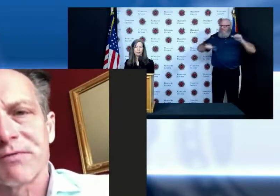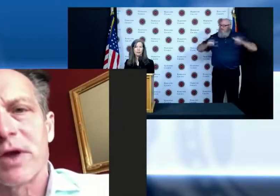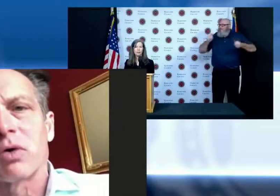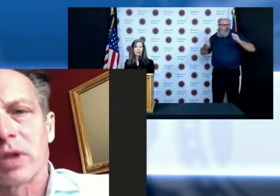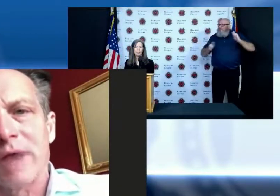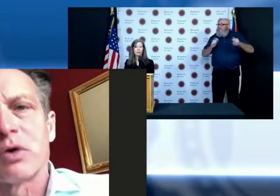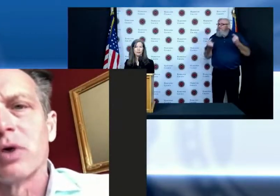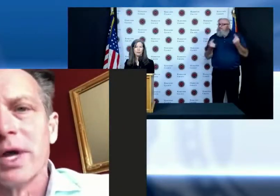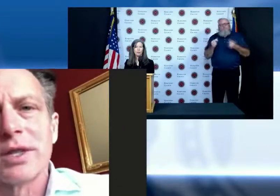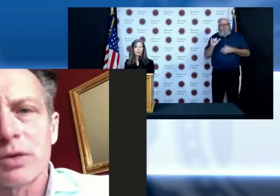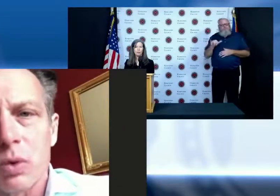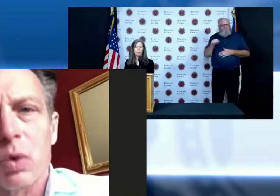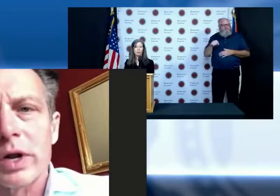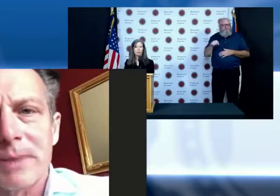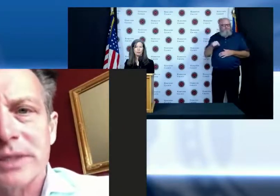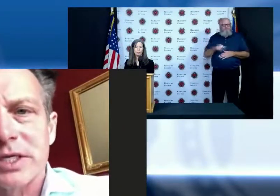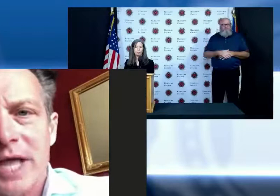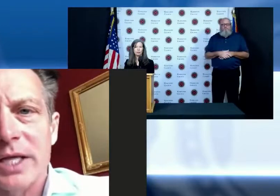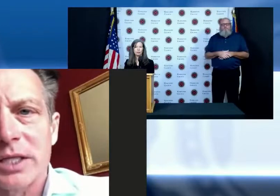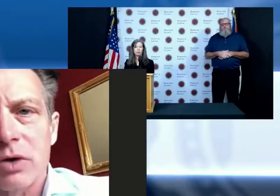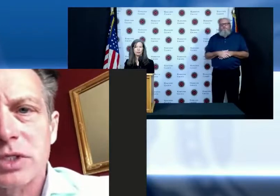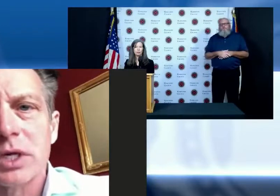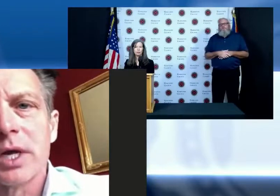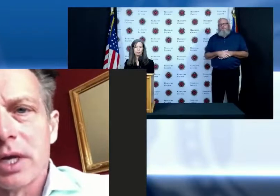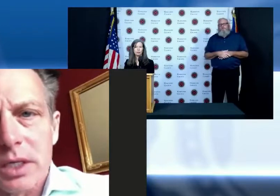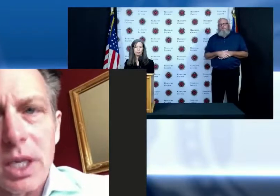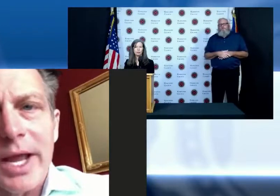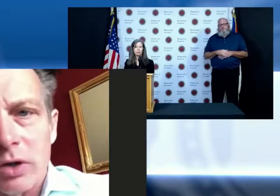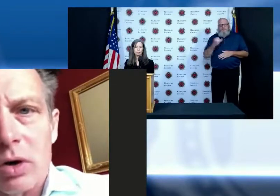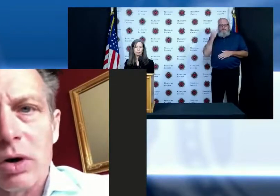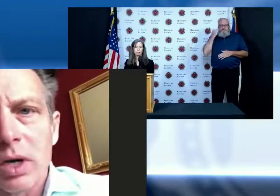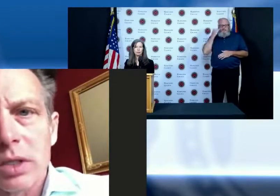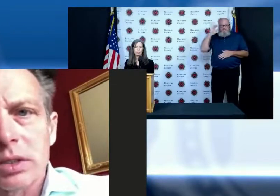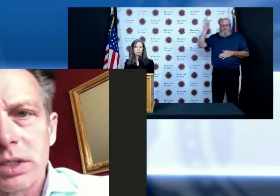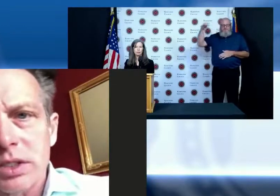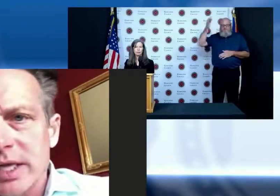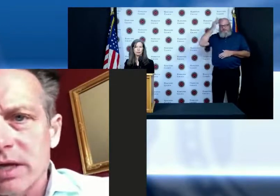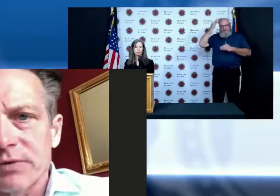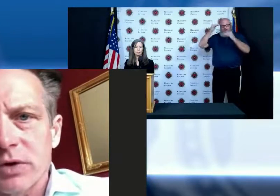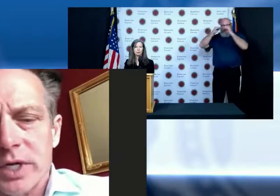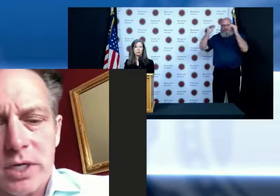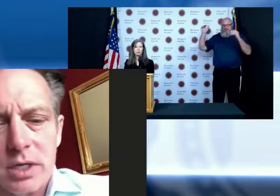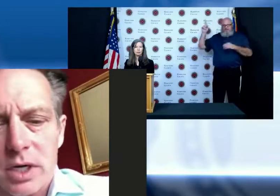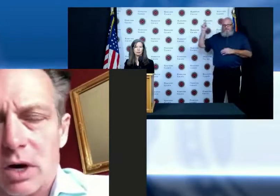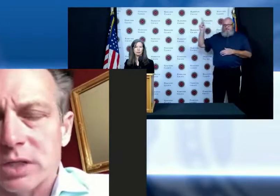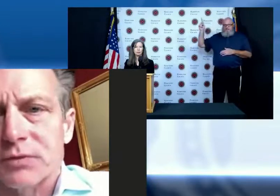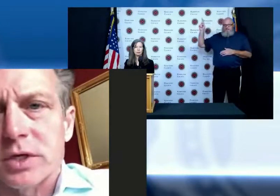federal level then we'll worry about the second dose later does that give you any cause for